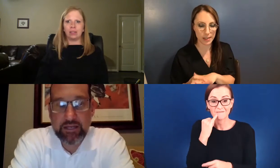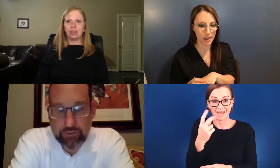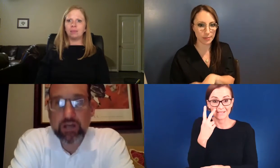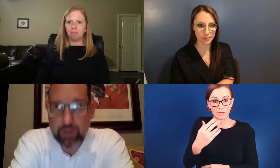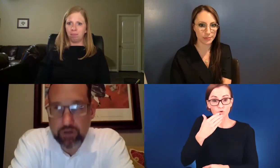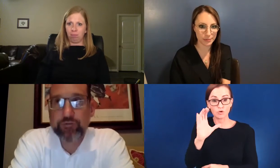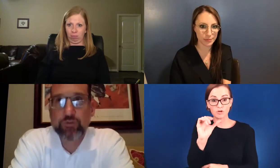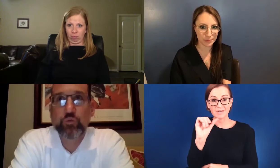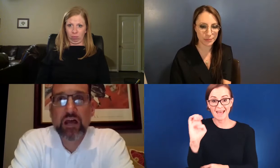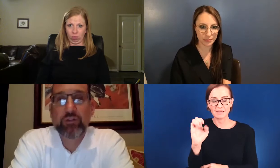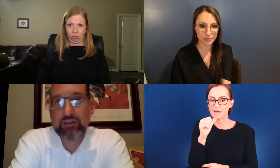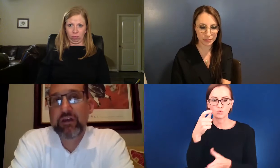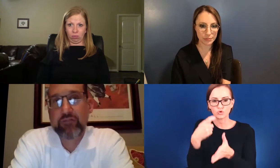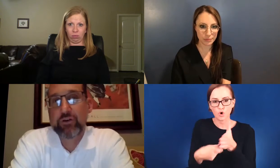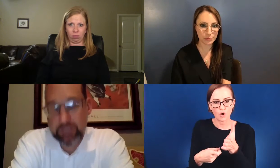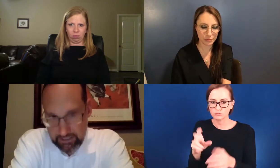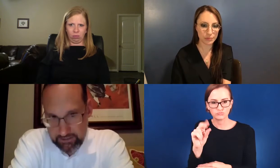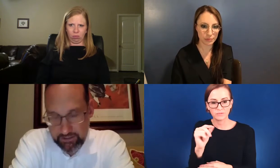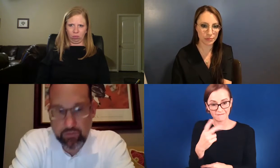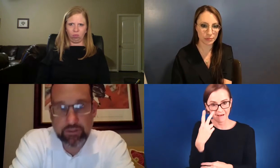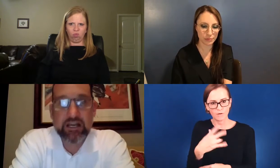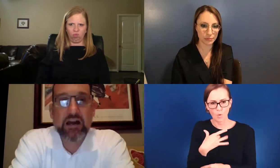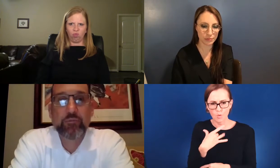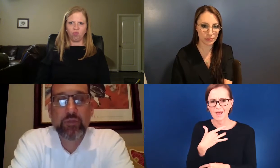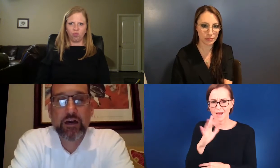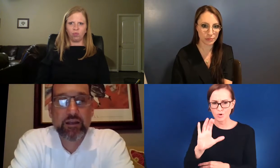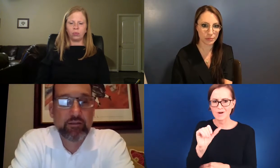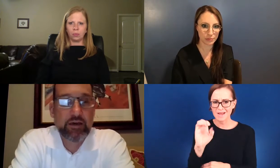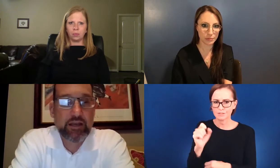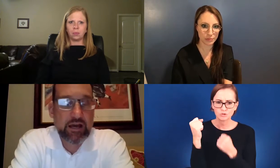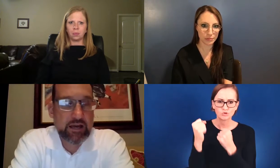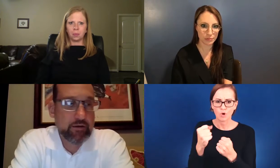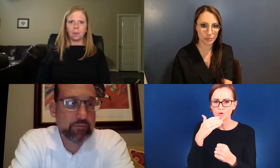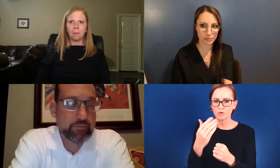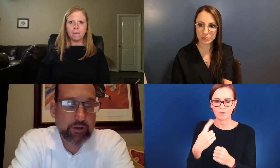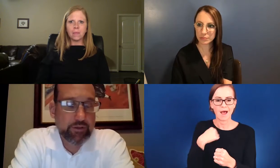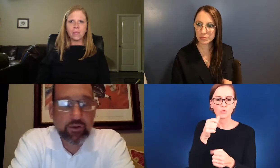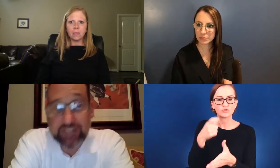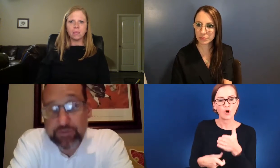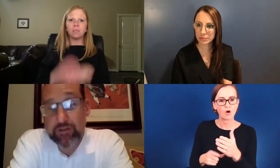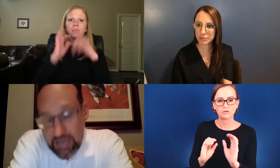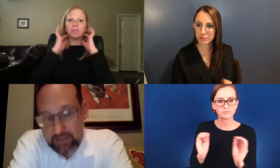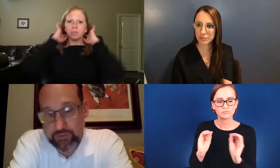I do not charge folks when I believe they have a good case. The only time that I am, the only exception to that is